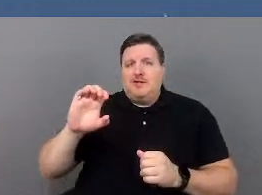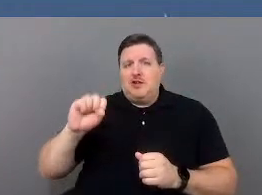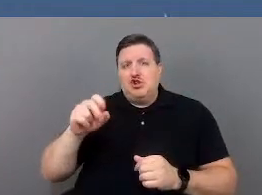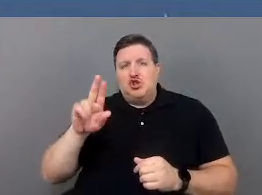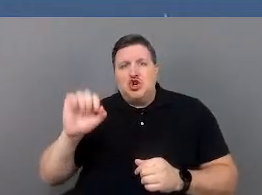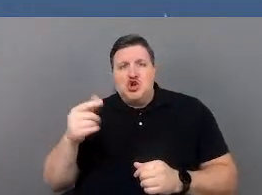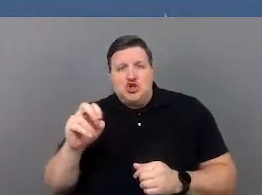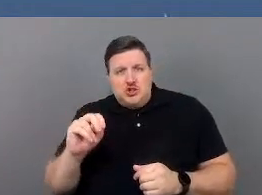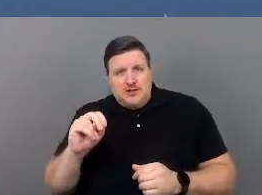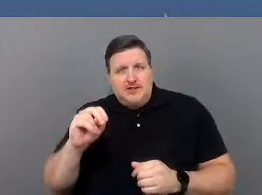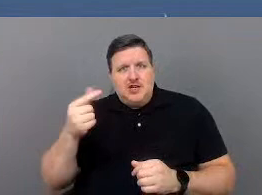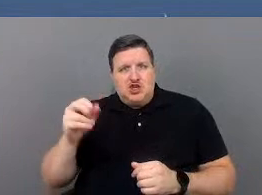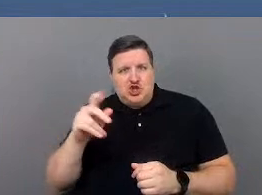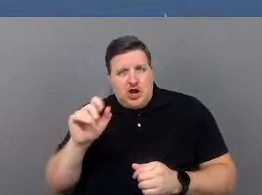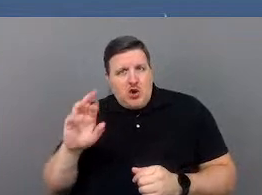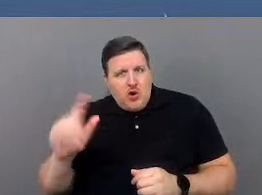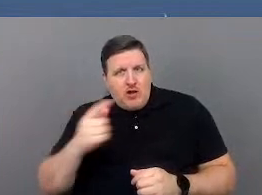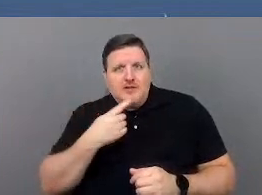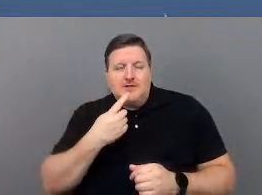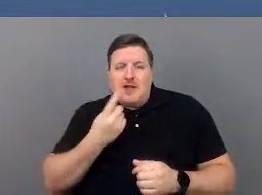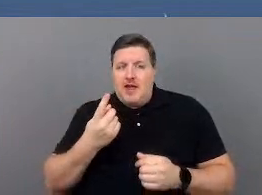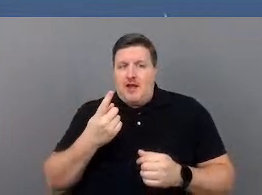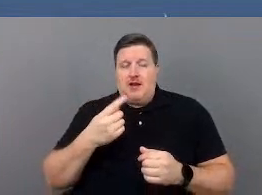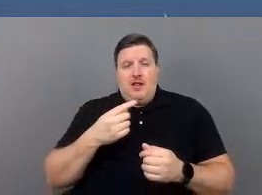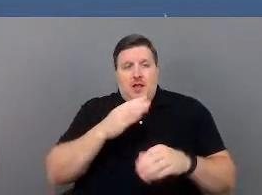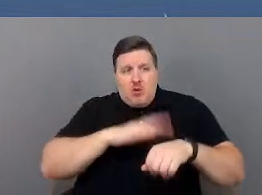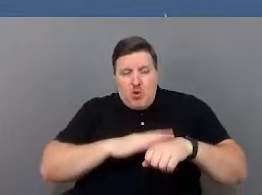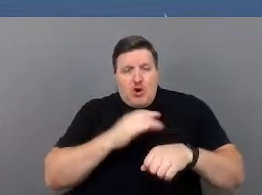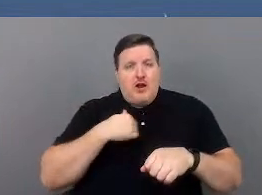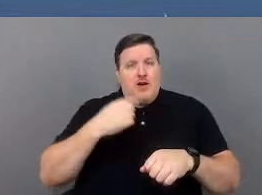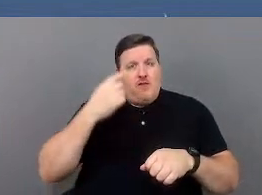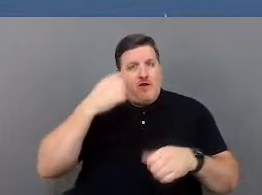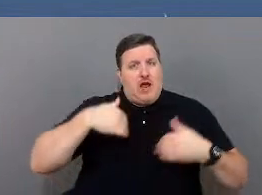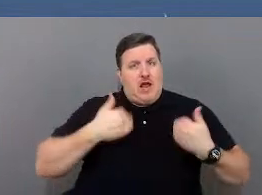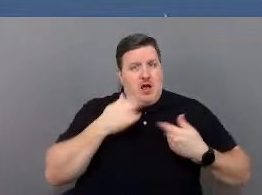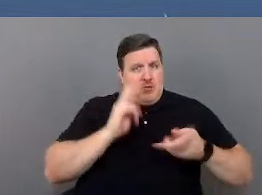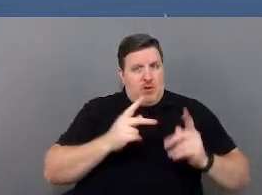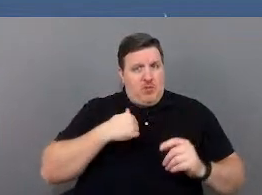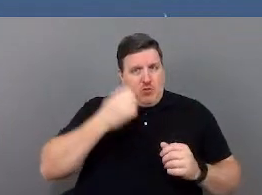HEALTH OF SURGEON GENERAL BROUGHT UP RECENTLY, WARNING OF MENTAL YOUNG PEOPLE WITH ALARMING INCREASES IN DEPRESSION,